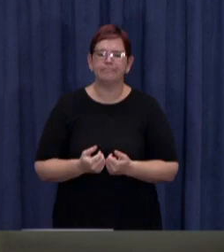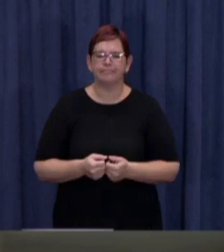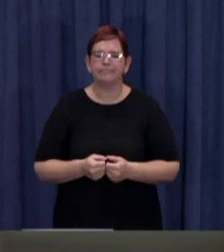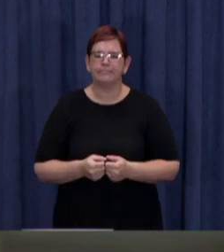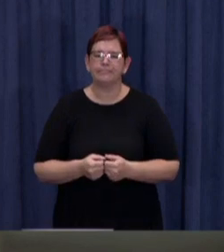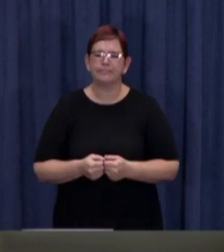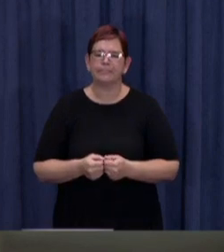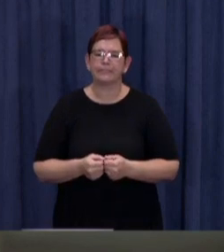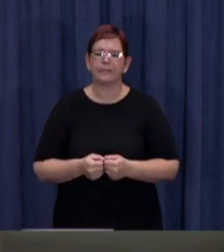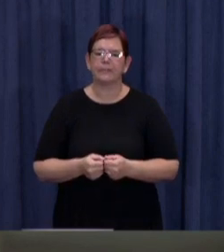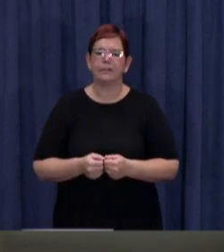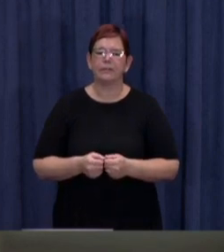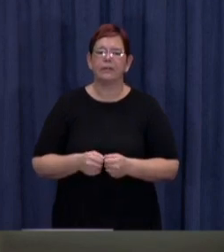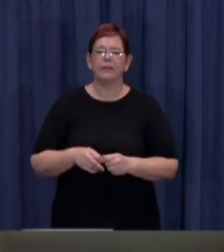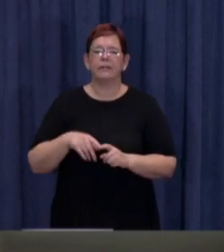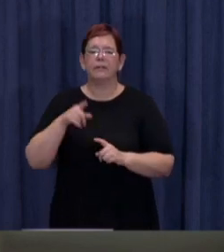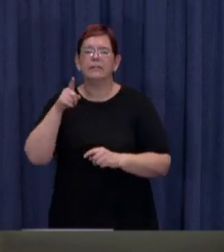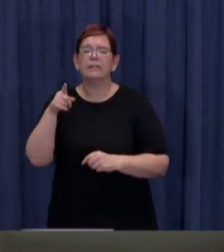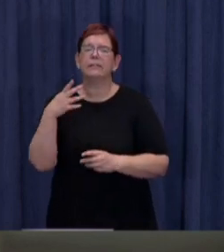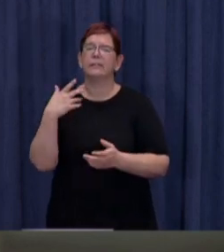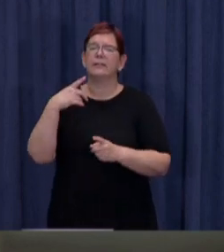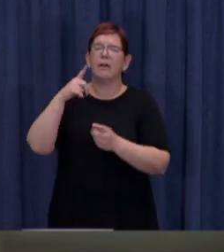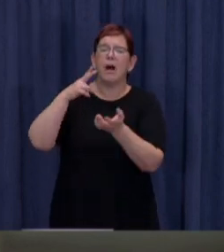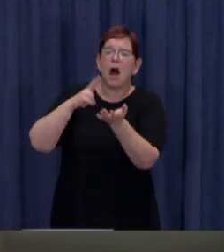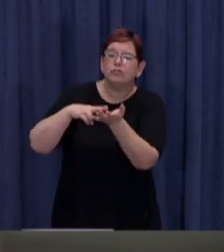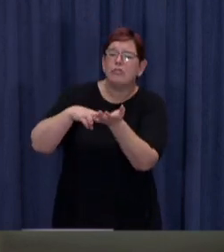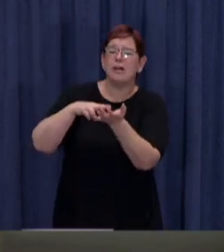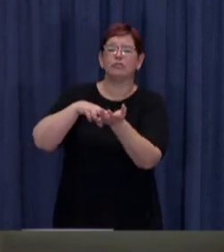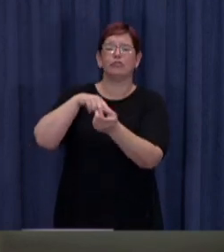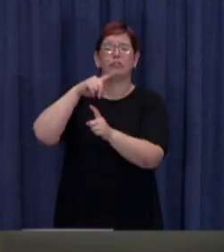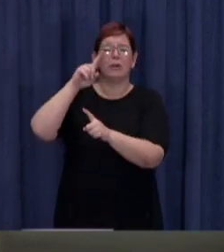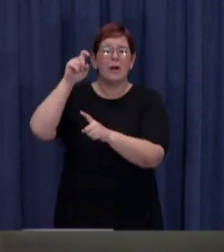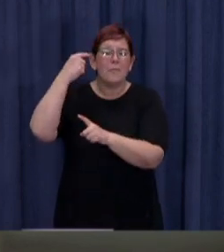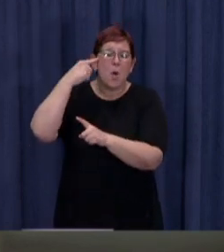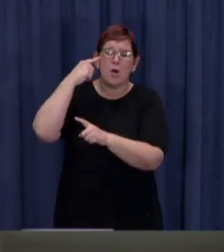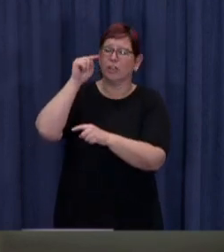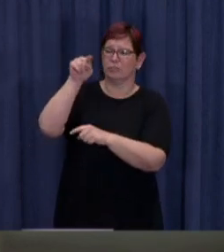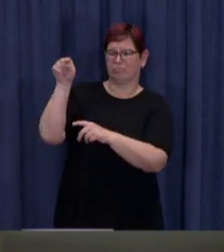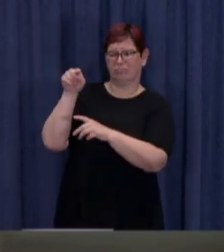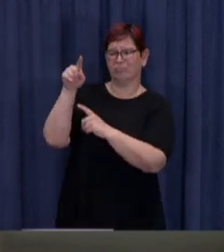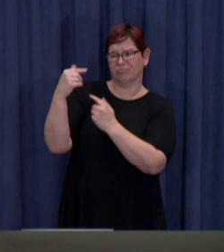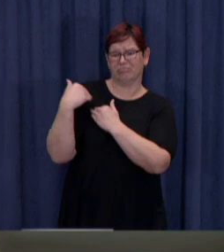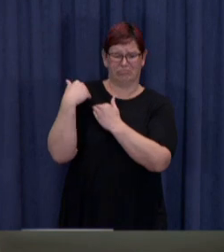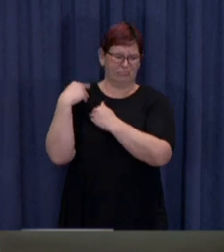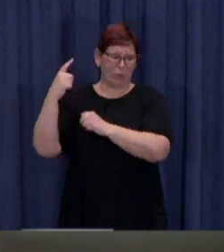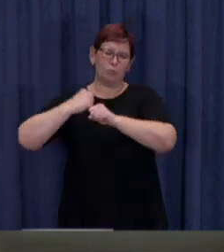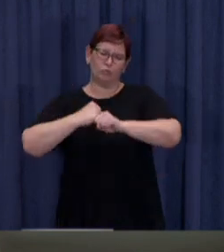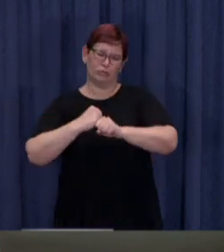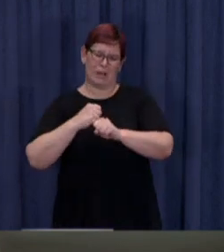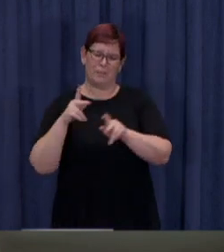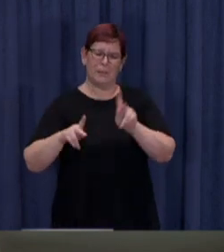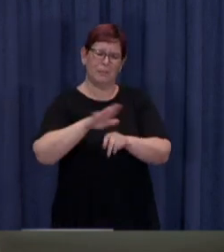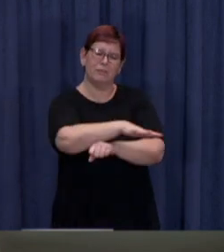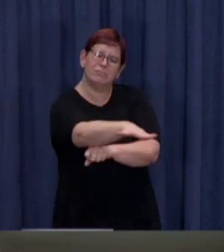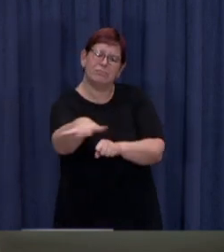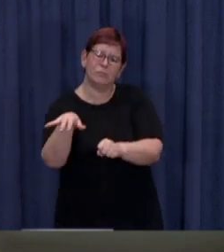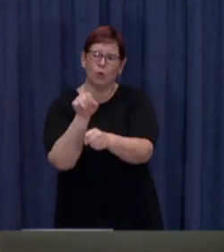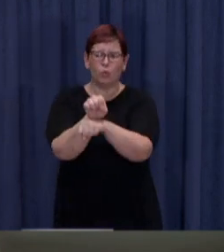taking positive steps to further protect the health of their workers continued to take its course so I'm going to put together all of the summary of that